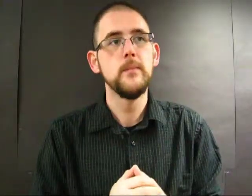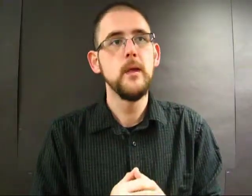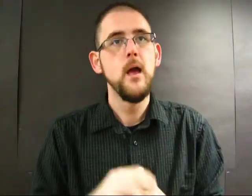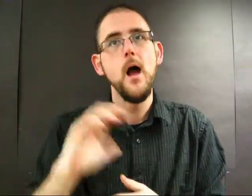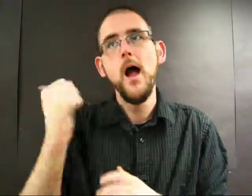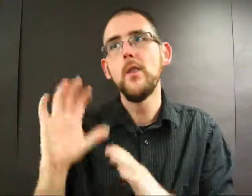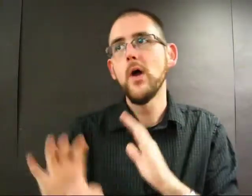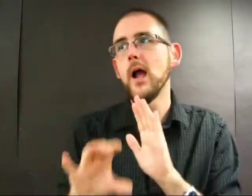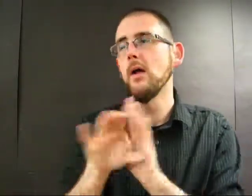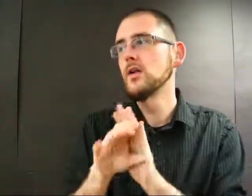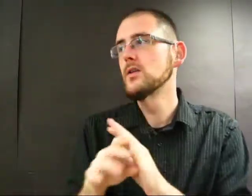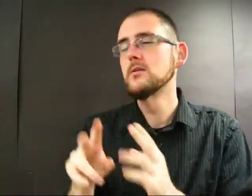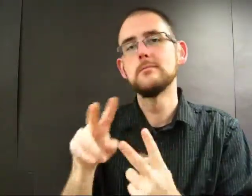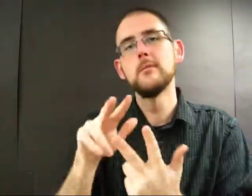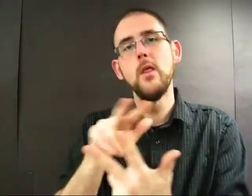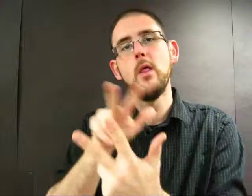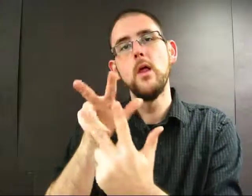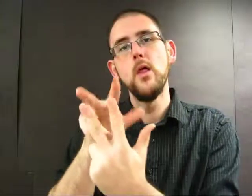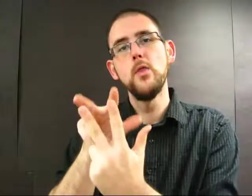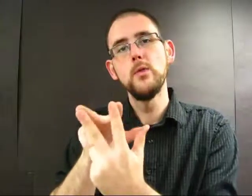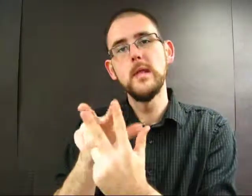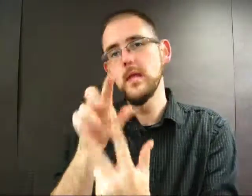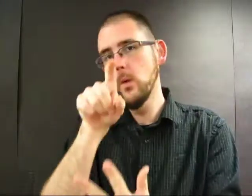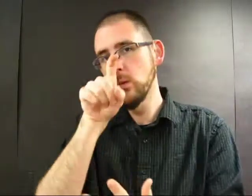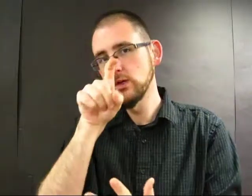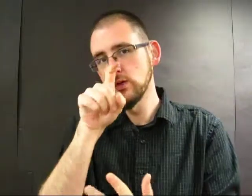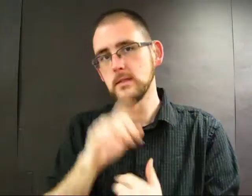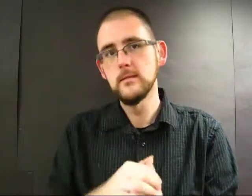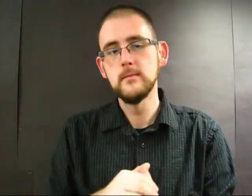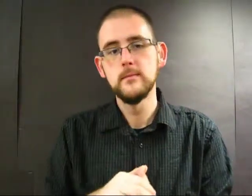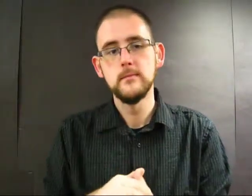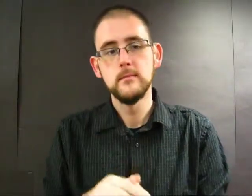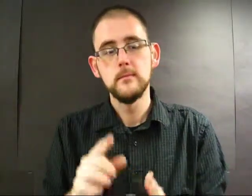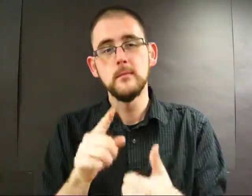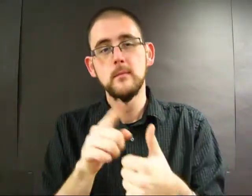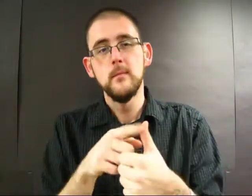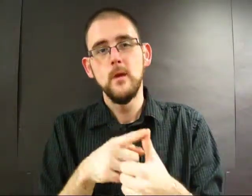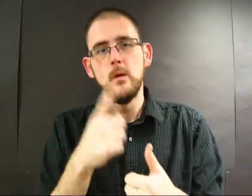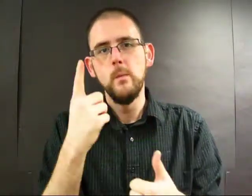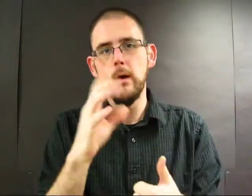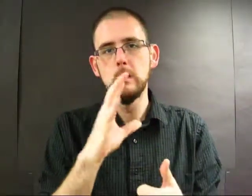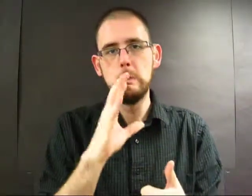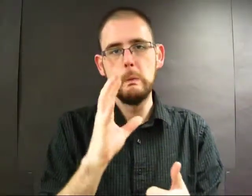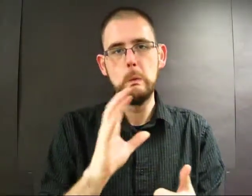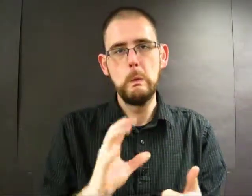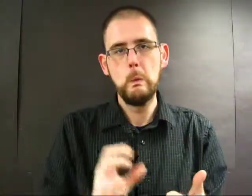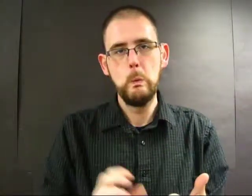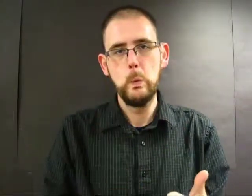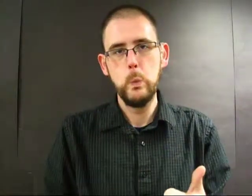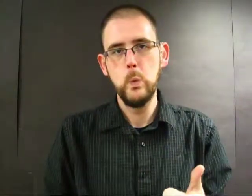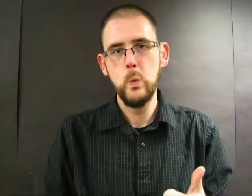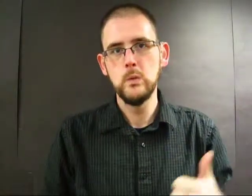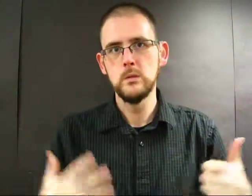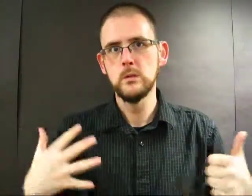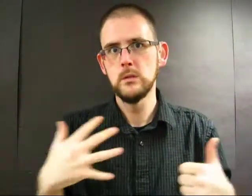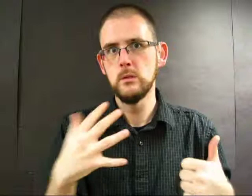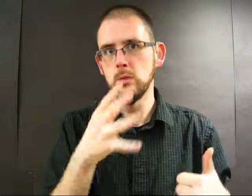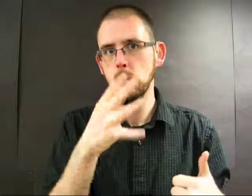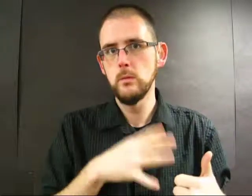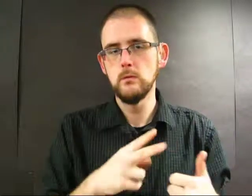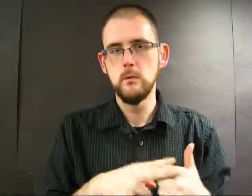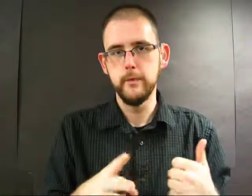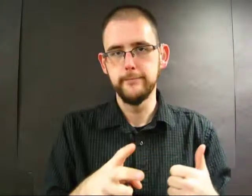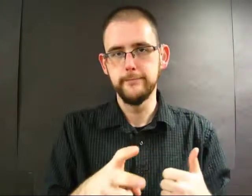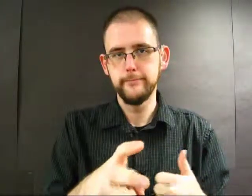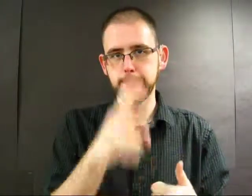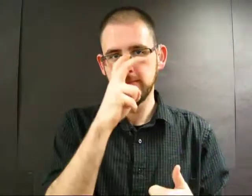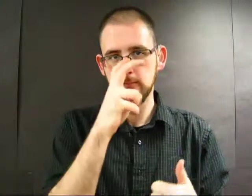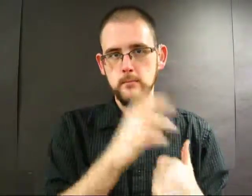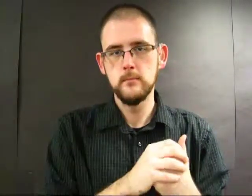Other characters include a group of three witches, with a stern old woman who